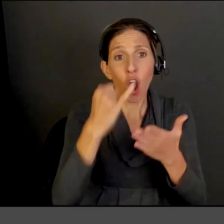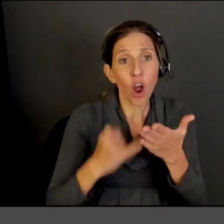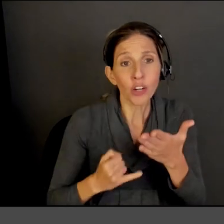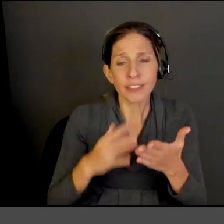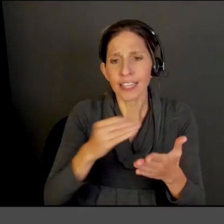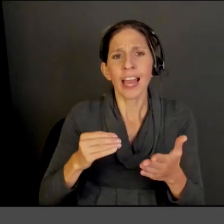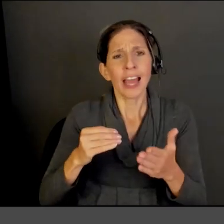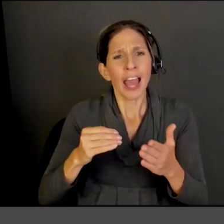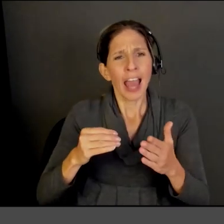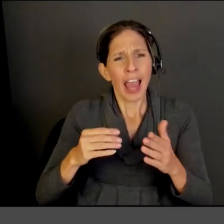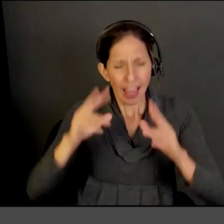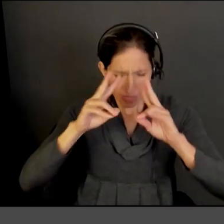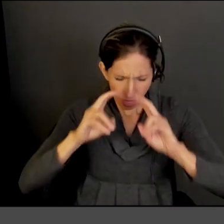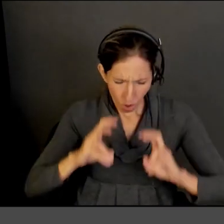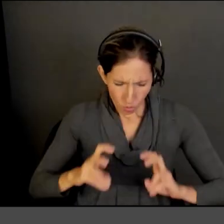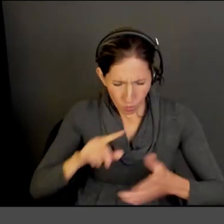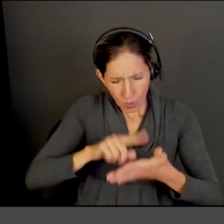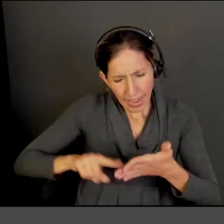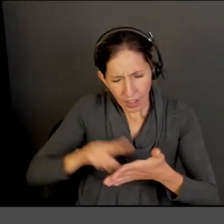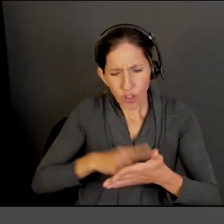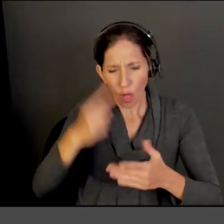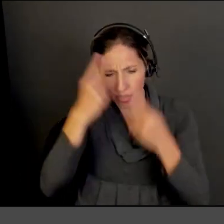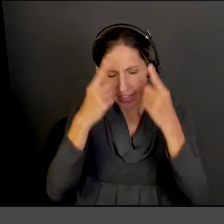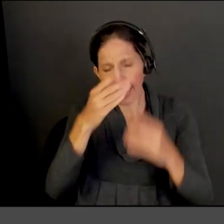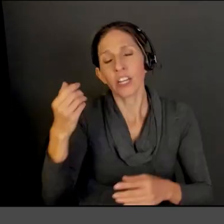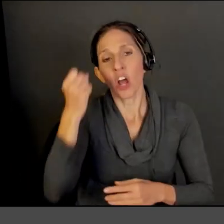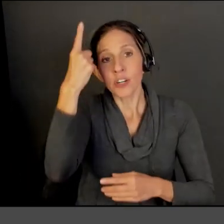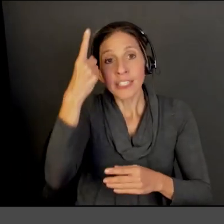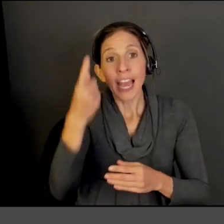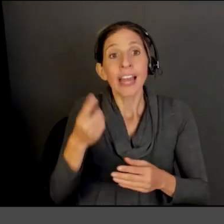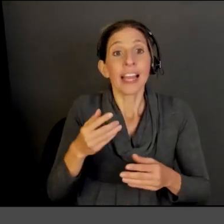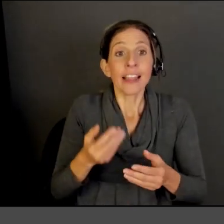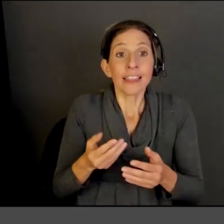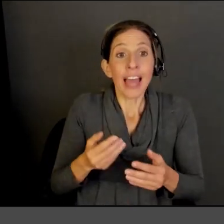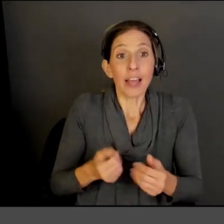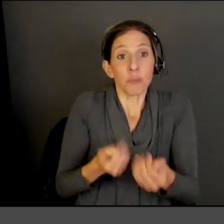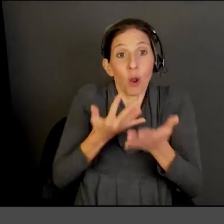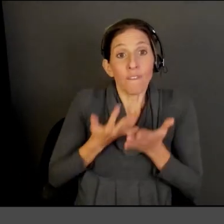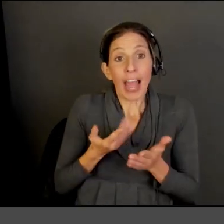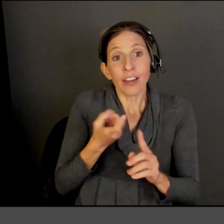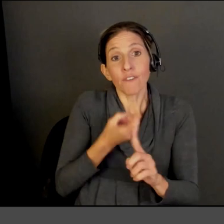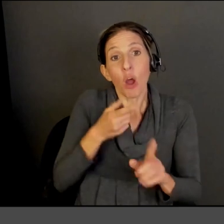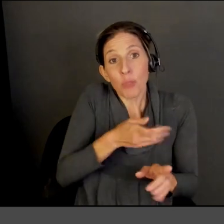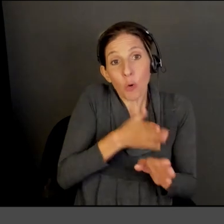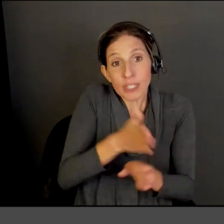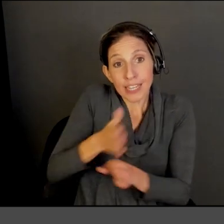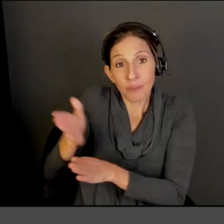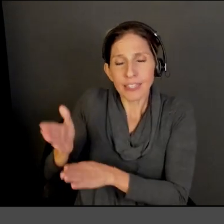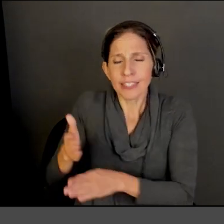DISCIPLINES AND THAT HELP US UNDERSTAND WHAT IT IS TO BE HUMAN. WE BELIEVE THAT THE HUMANITIES